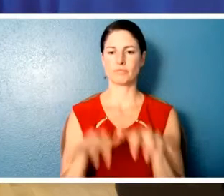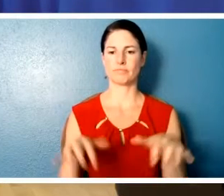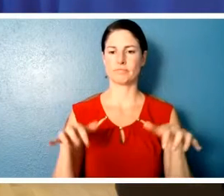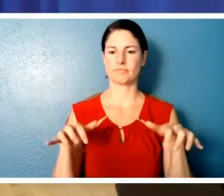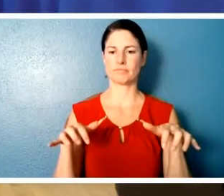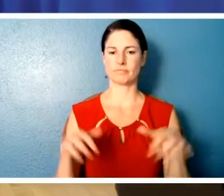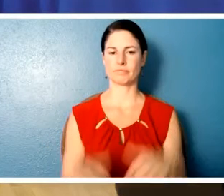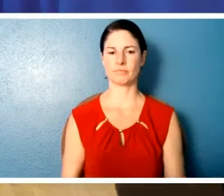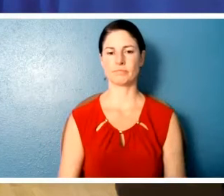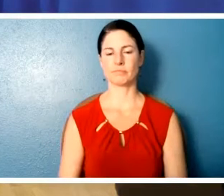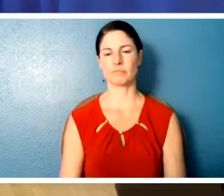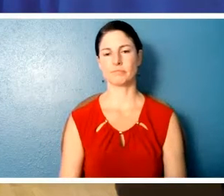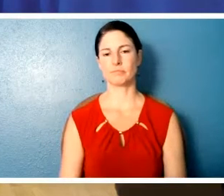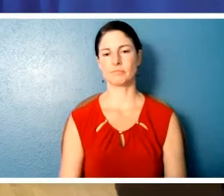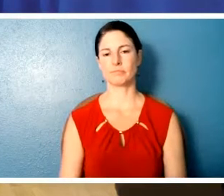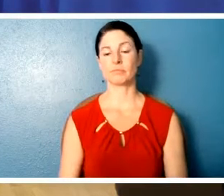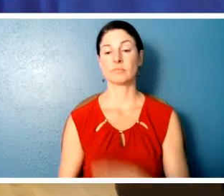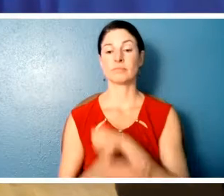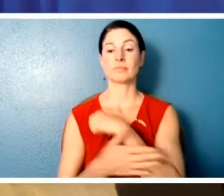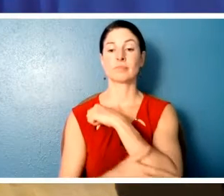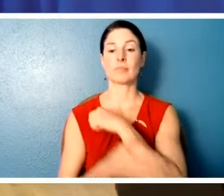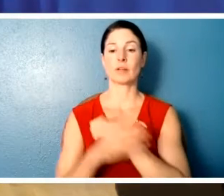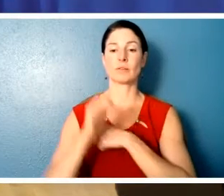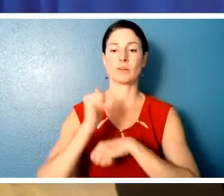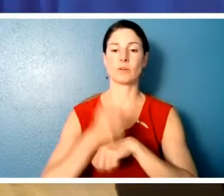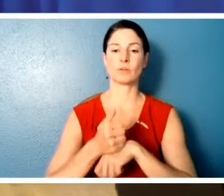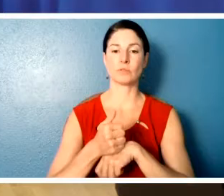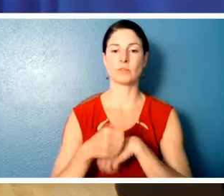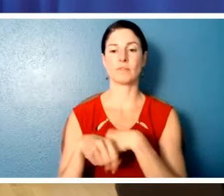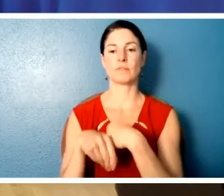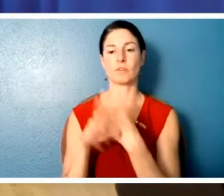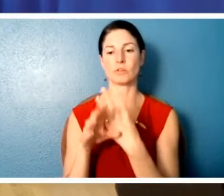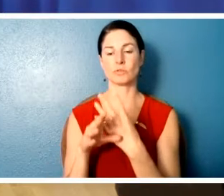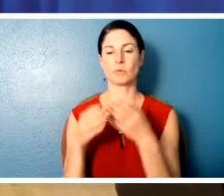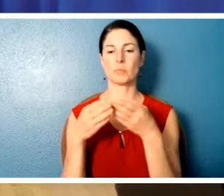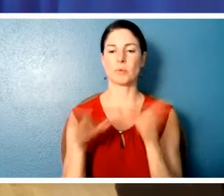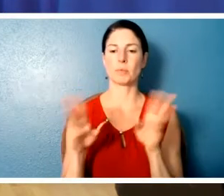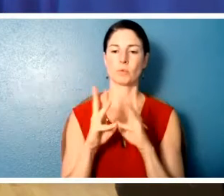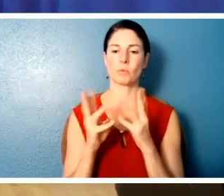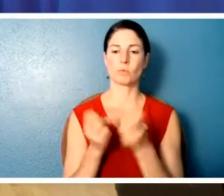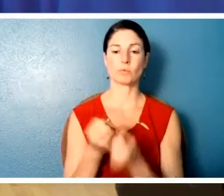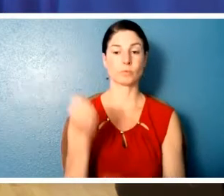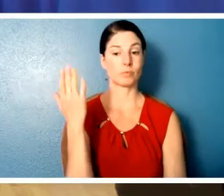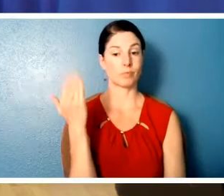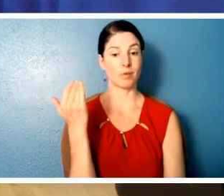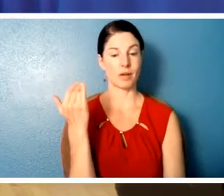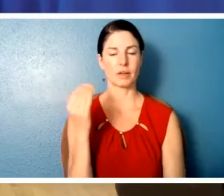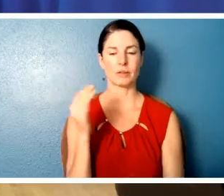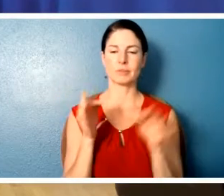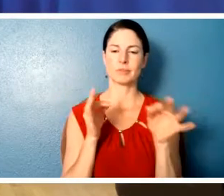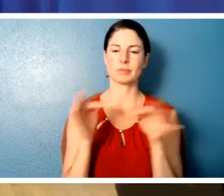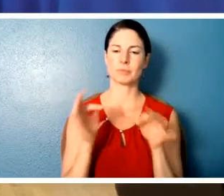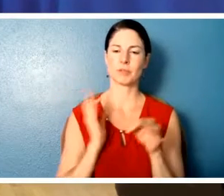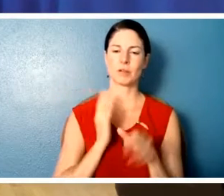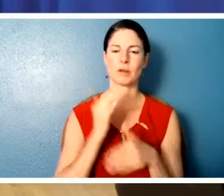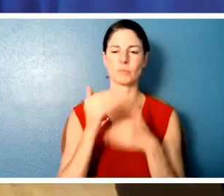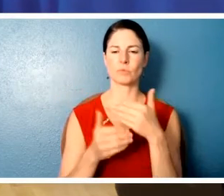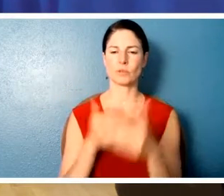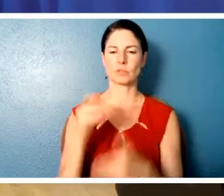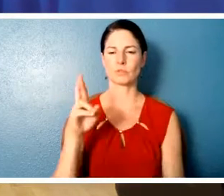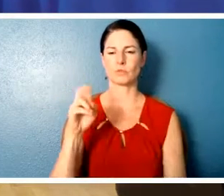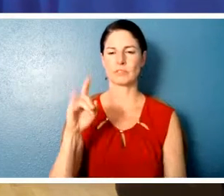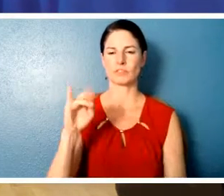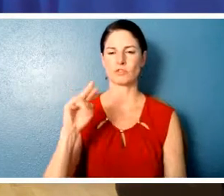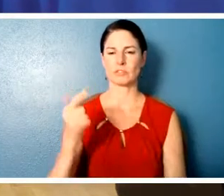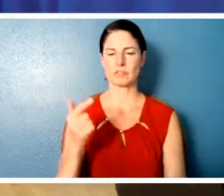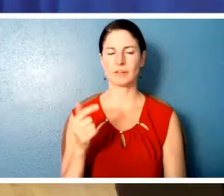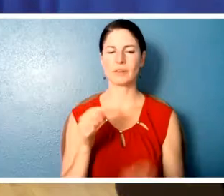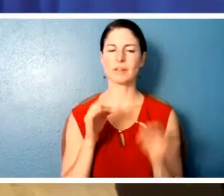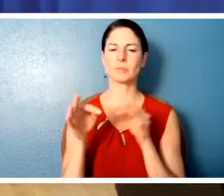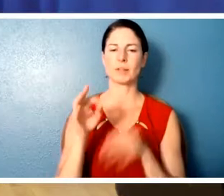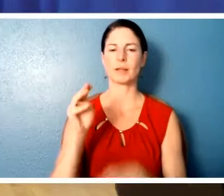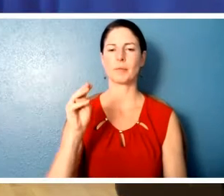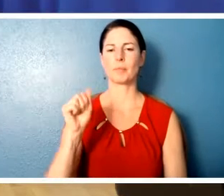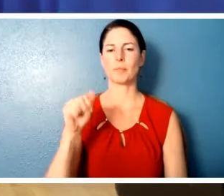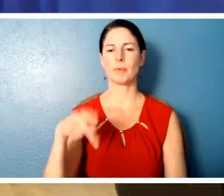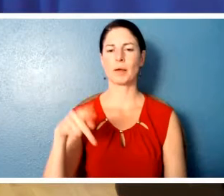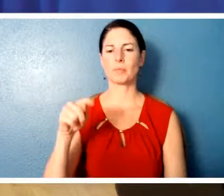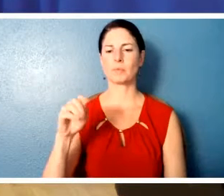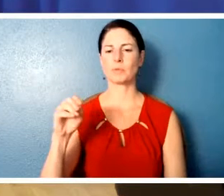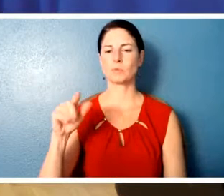SacGov: The county is hosting this in person virtual public workshop to provide an overview of the redistricting process and give a demonstration of the mapping tools that allow for Community input.